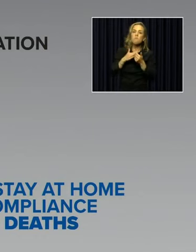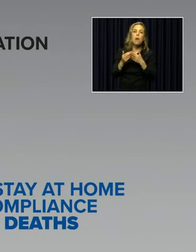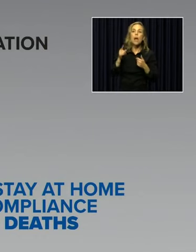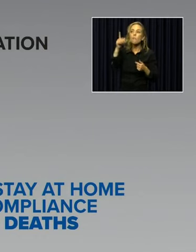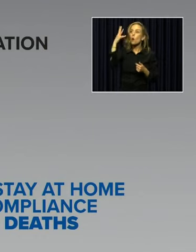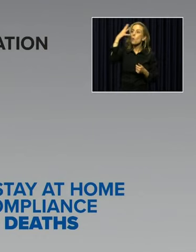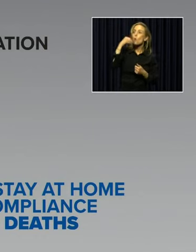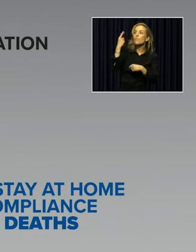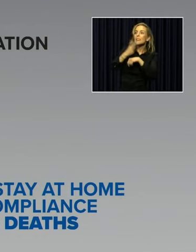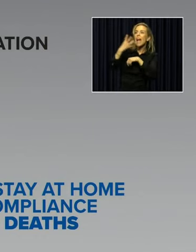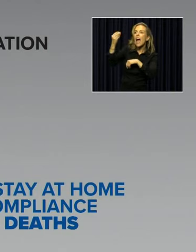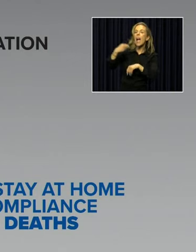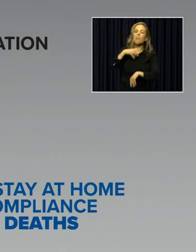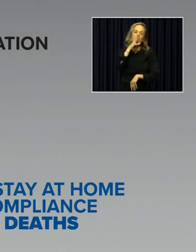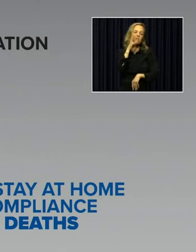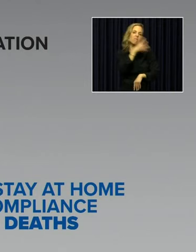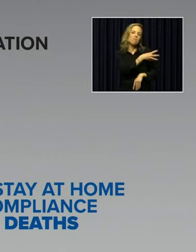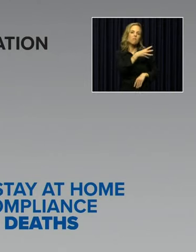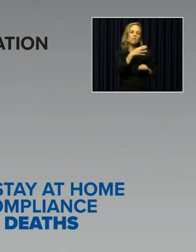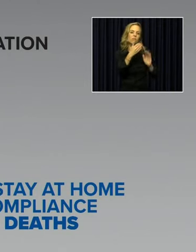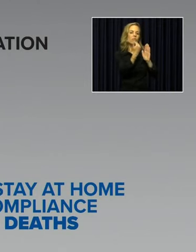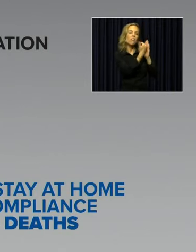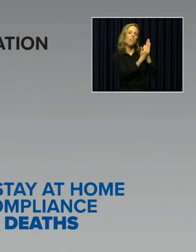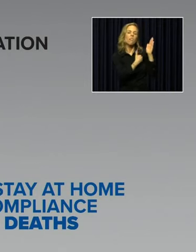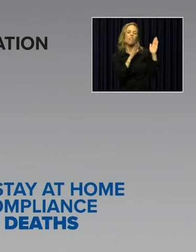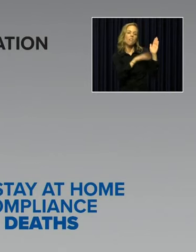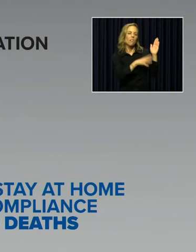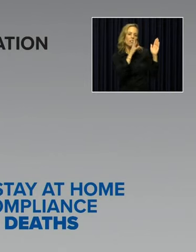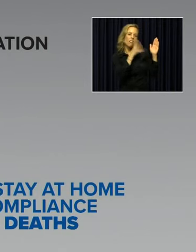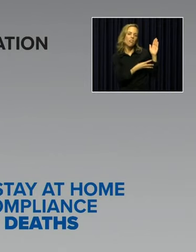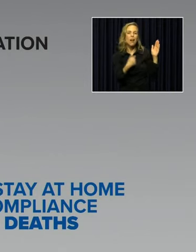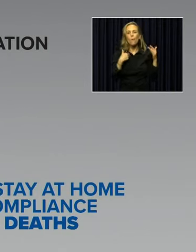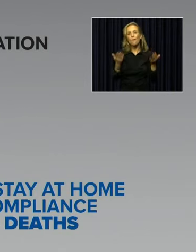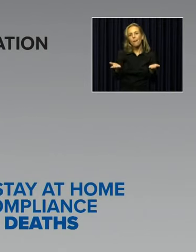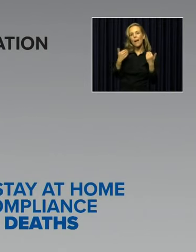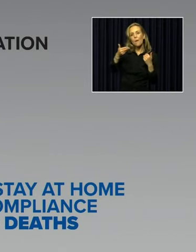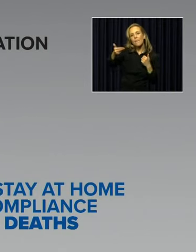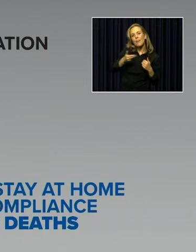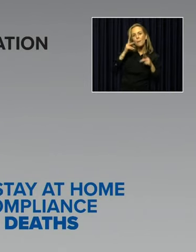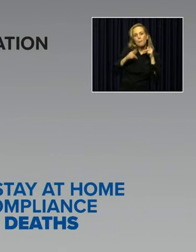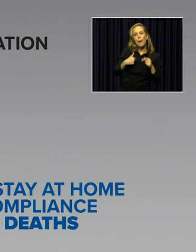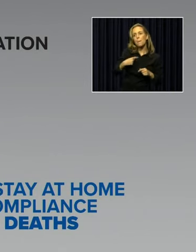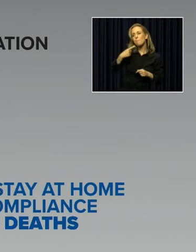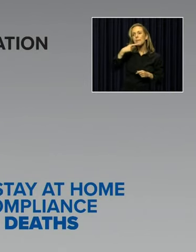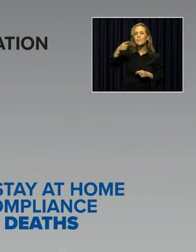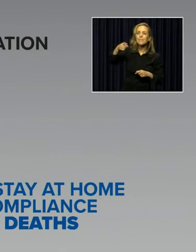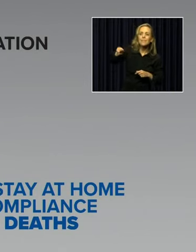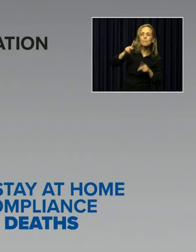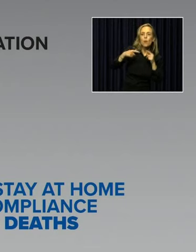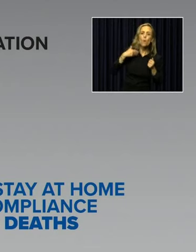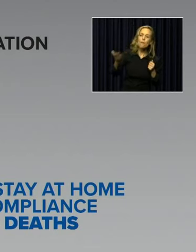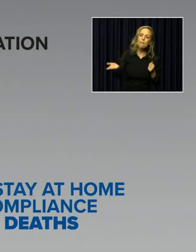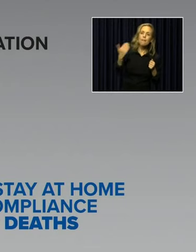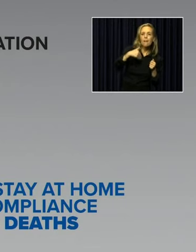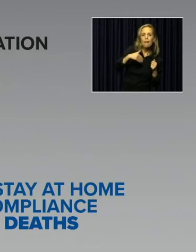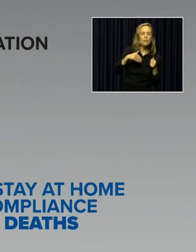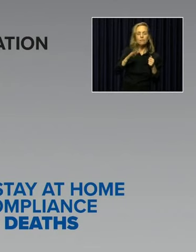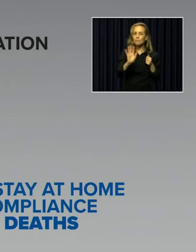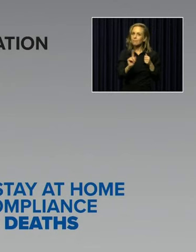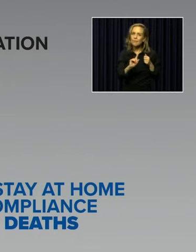AND I NEED EACH AND EVERY ONE OF YOU TO BELIEVE WHEN YOU STAY HOME, YOU'RE DOING A PATRIOTIC